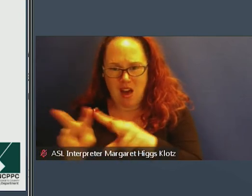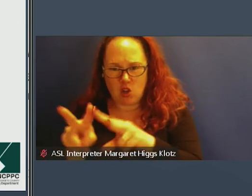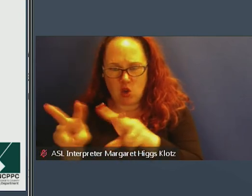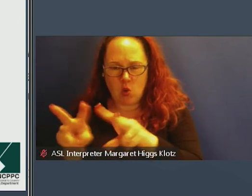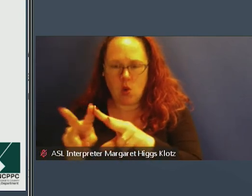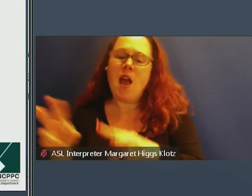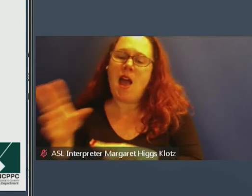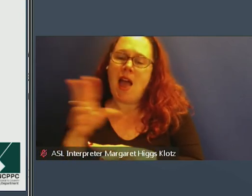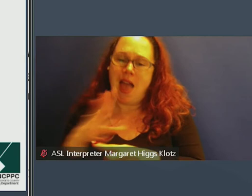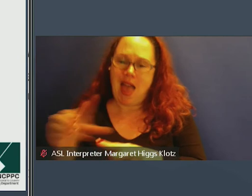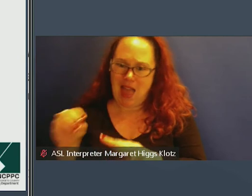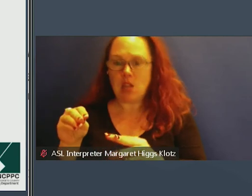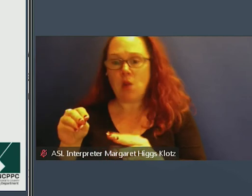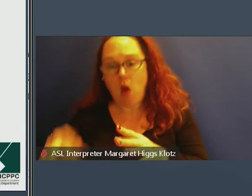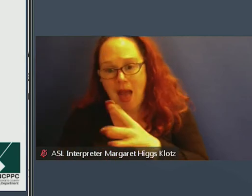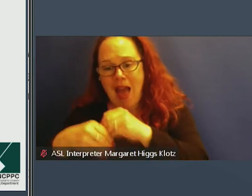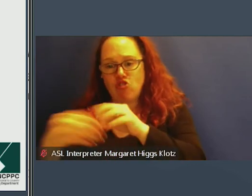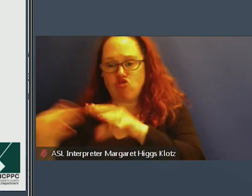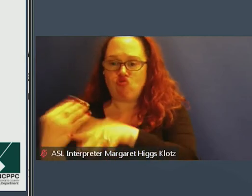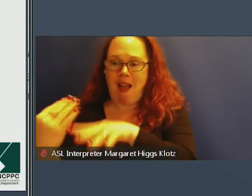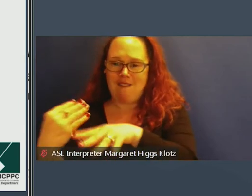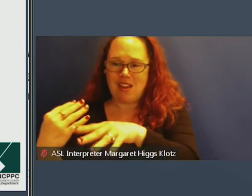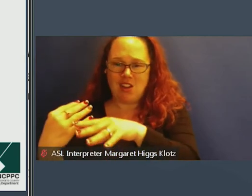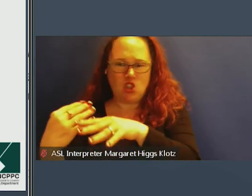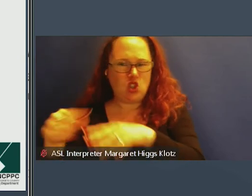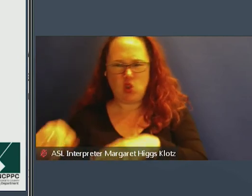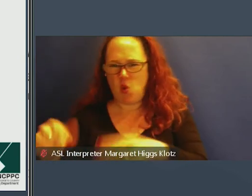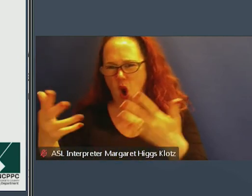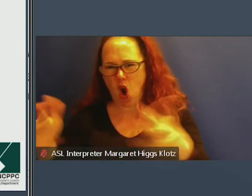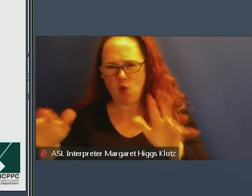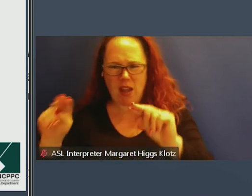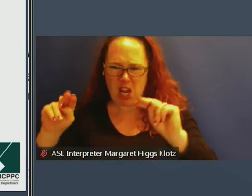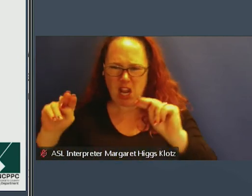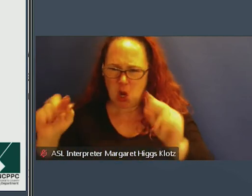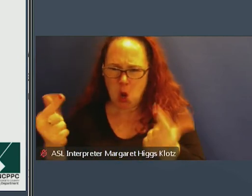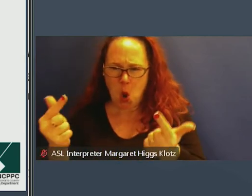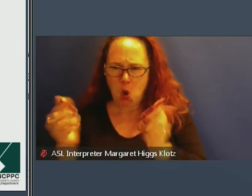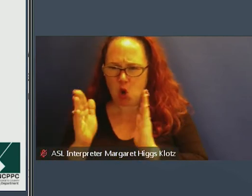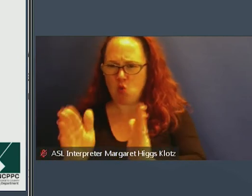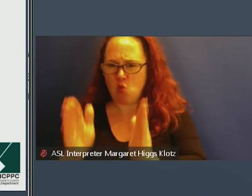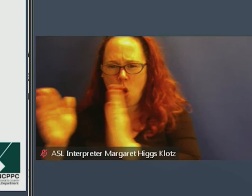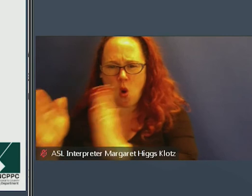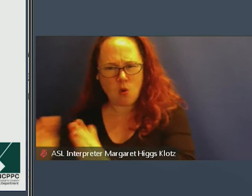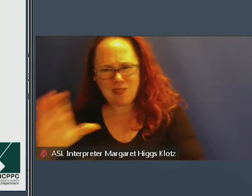dimly lit pedestrian unfriendly road that the County still has yet to address.